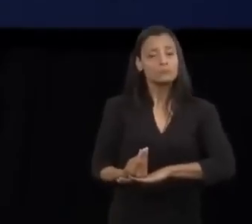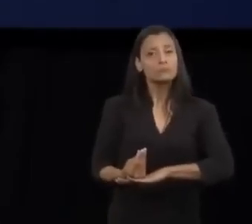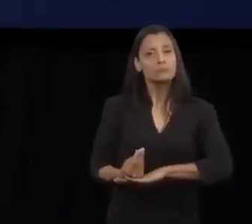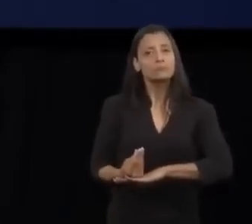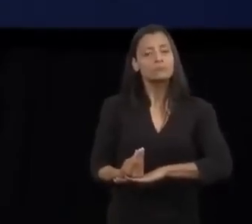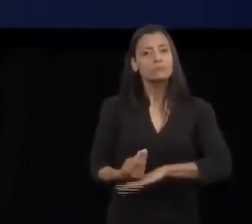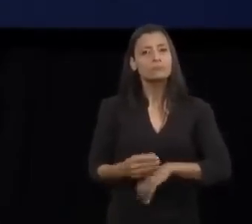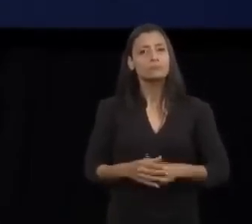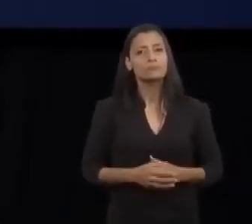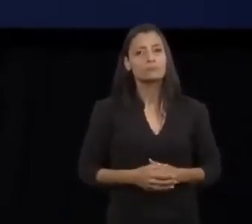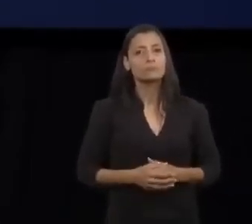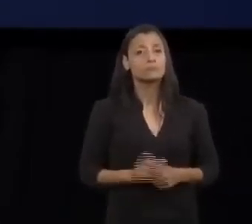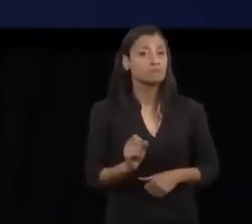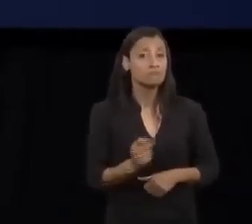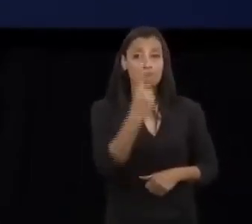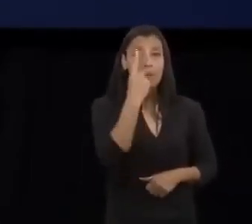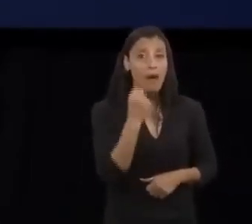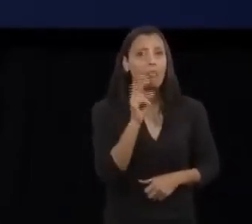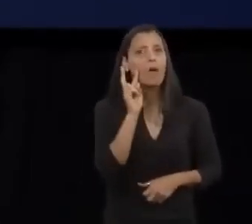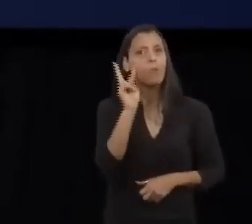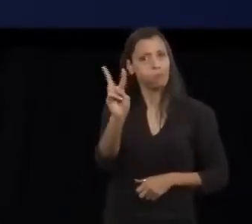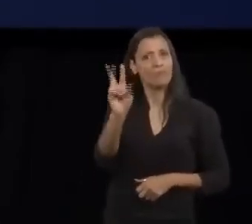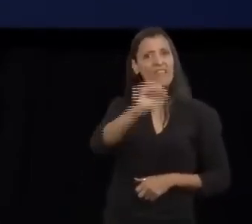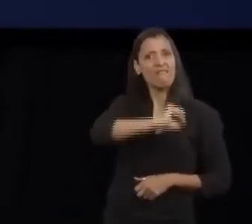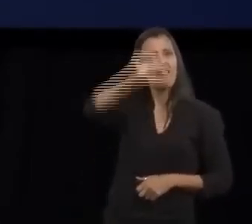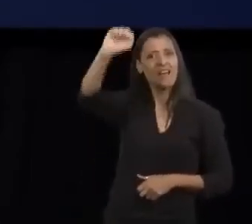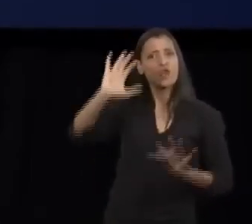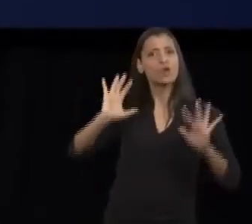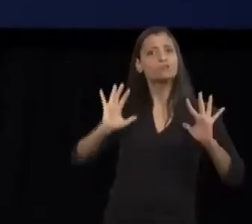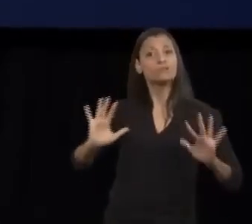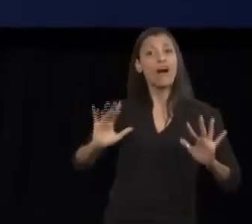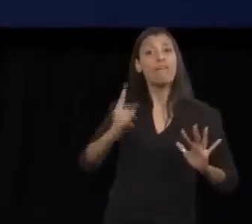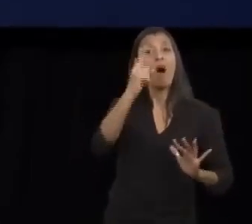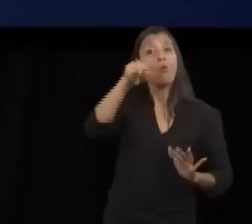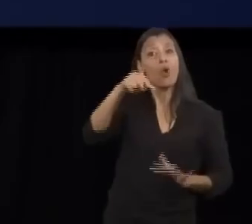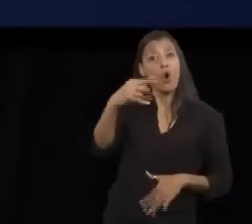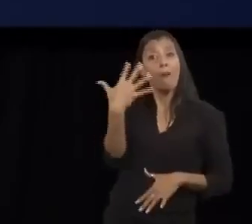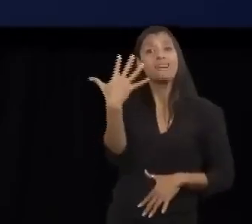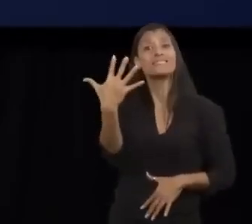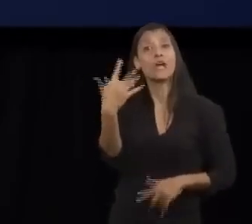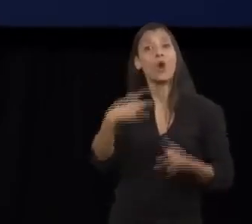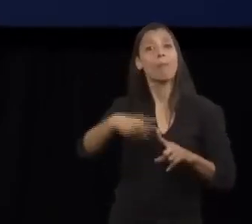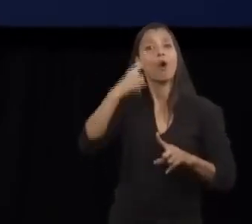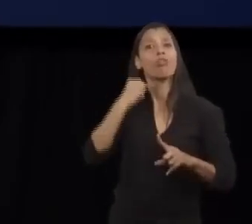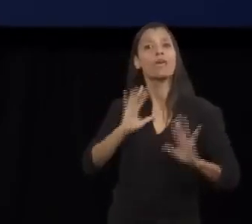the inflation rate was running at one and a half daily,